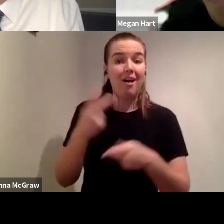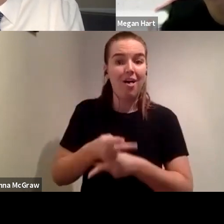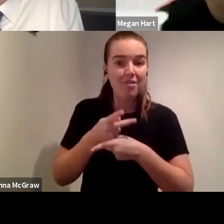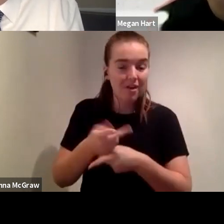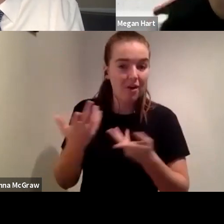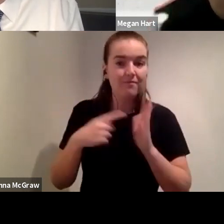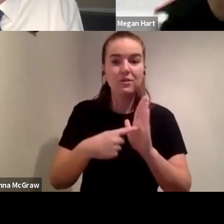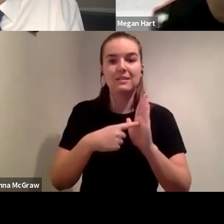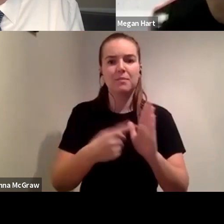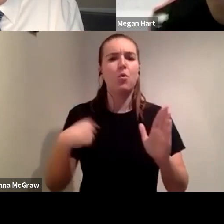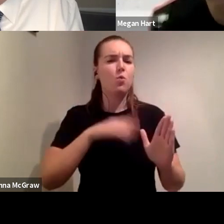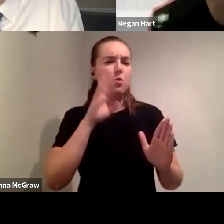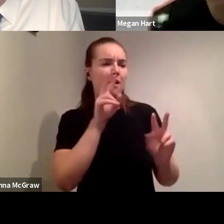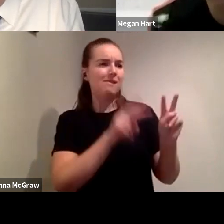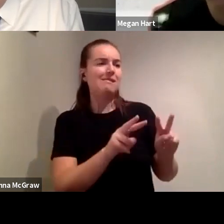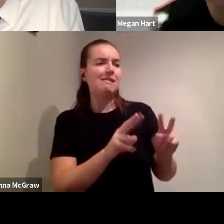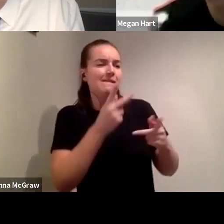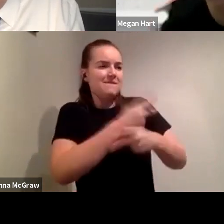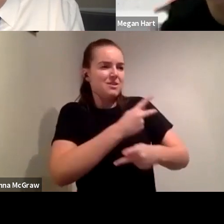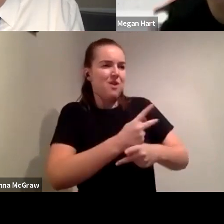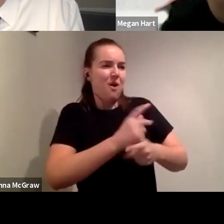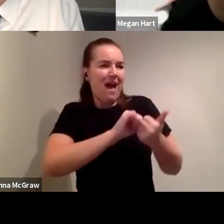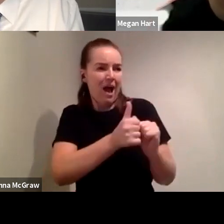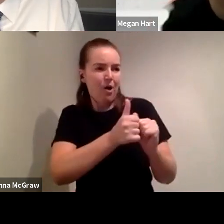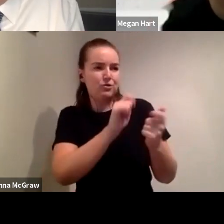But most companies I do not think are that way anymore.